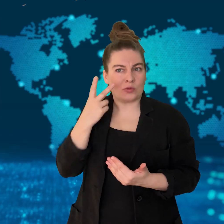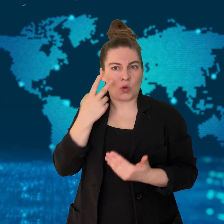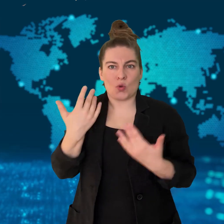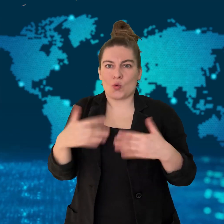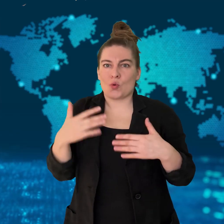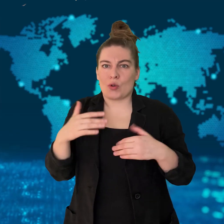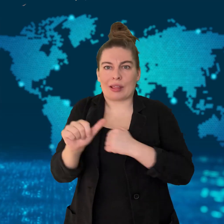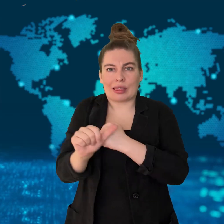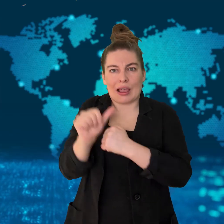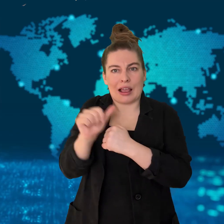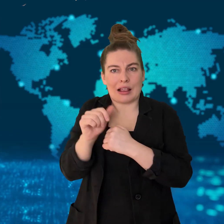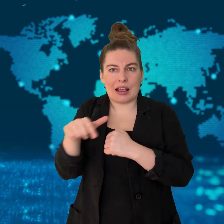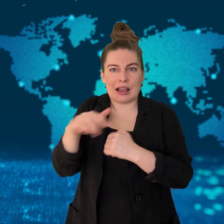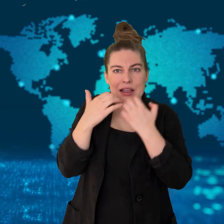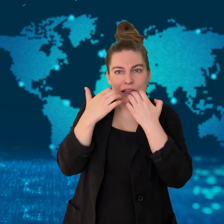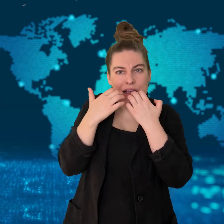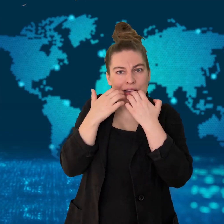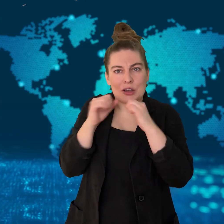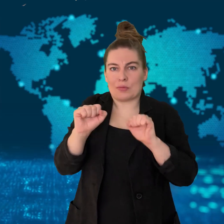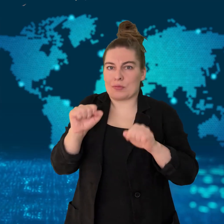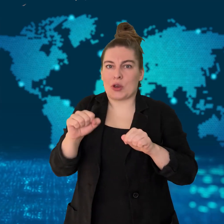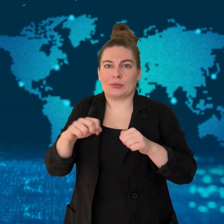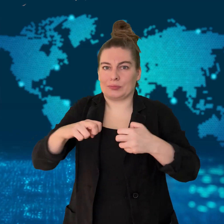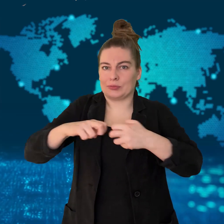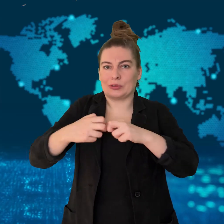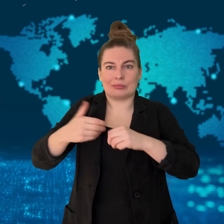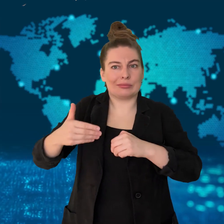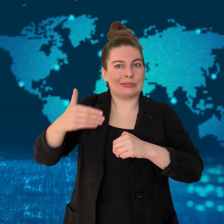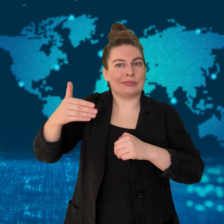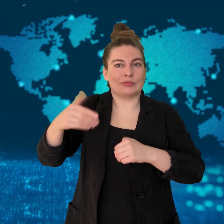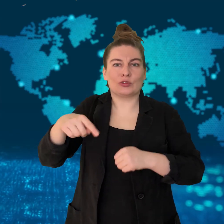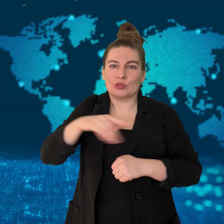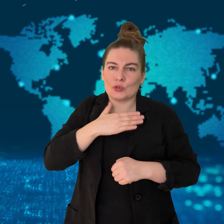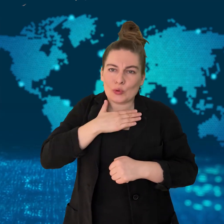military spending.